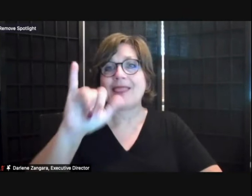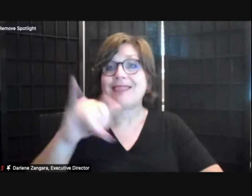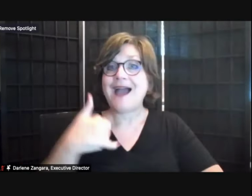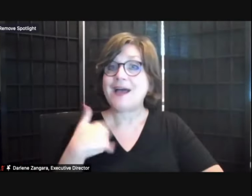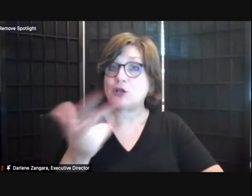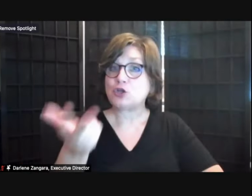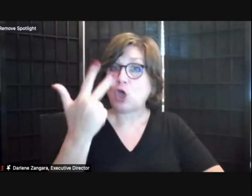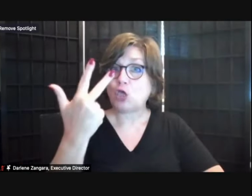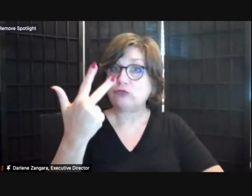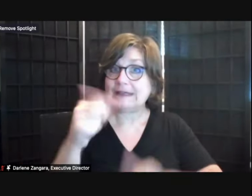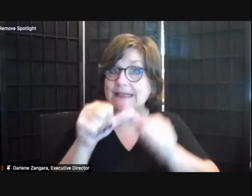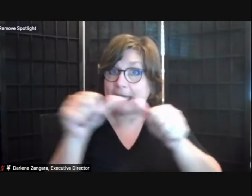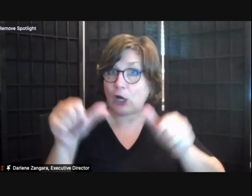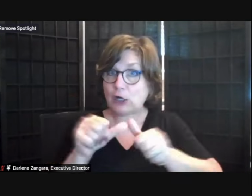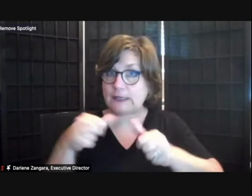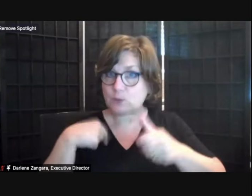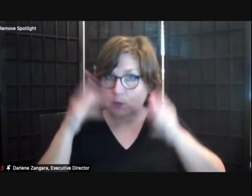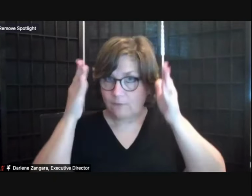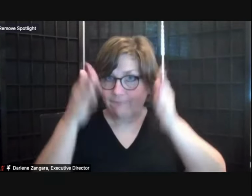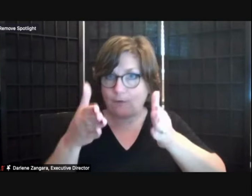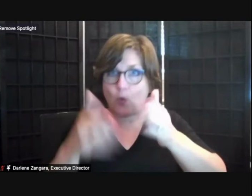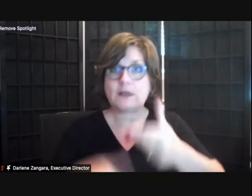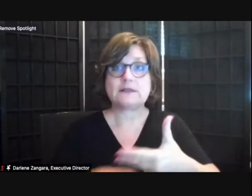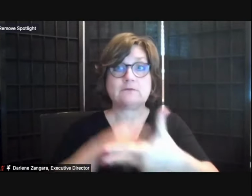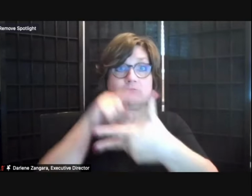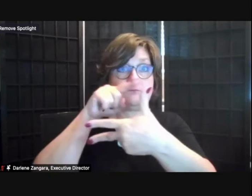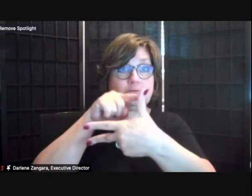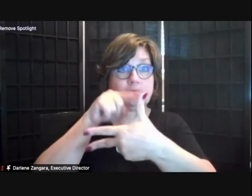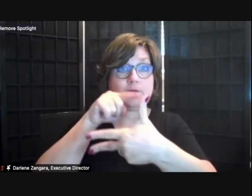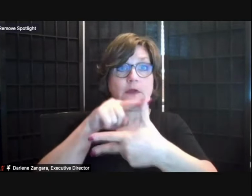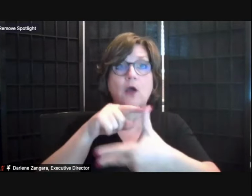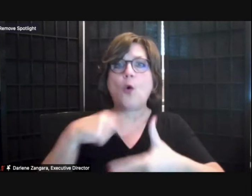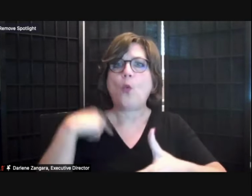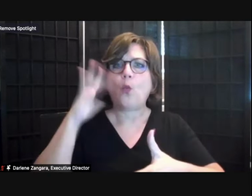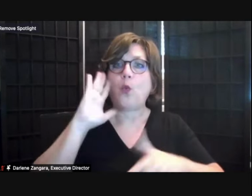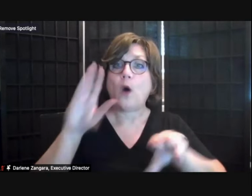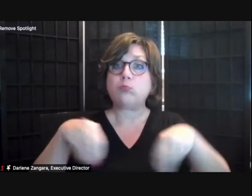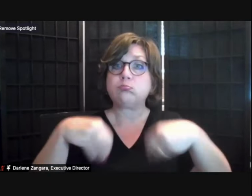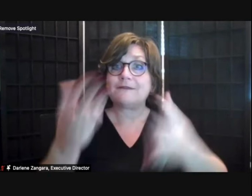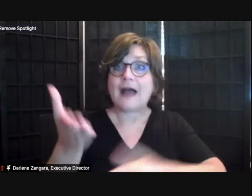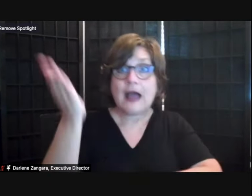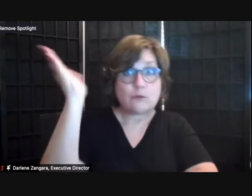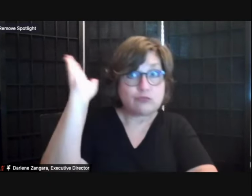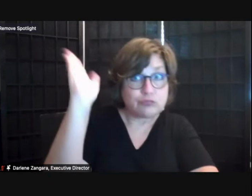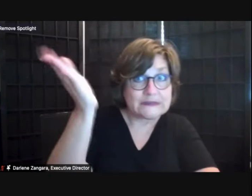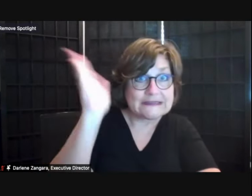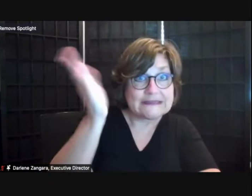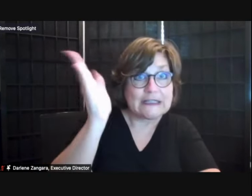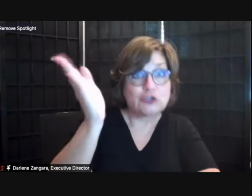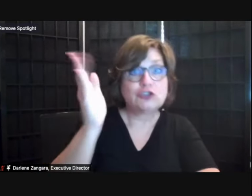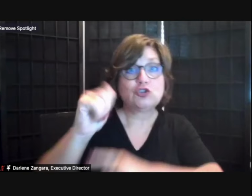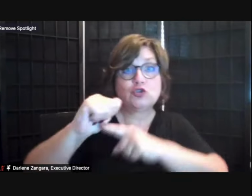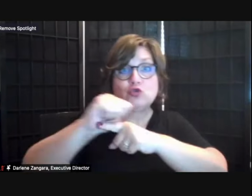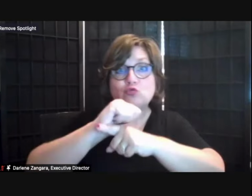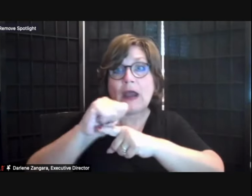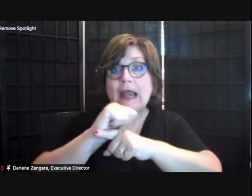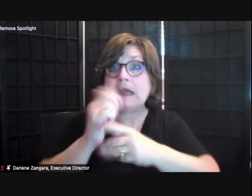That has three areas we are focusing on. 1. Provide presentations & trainings through